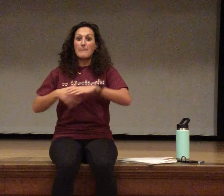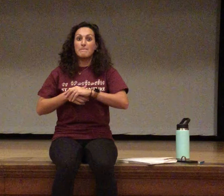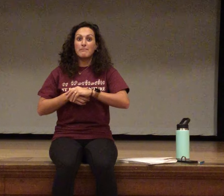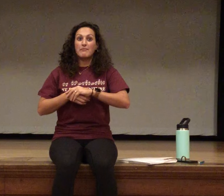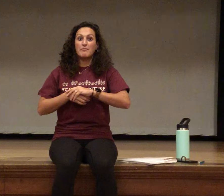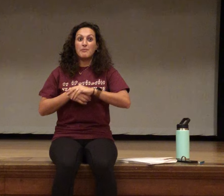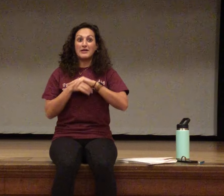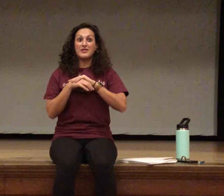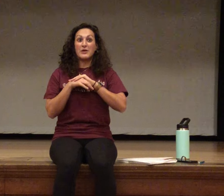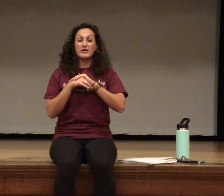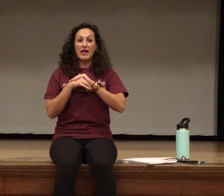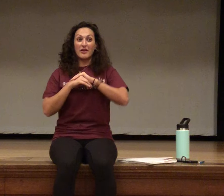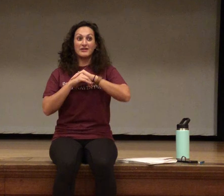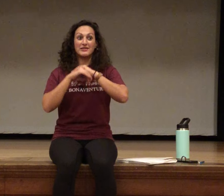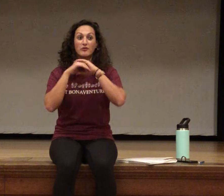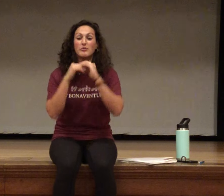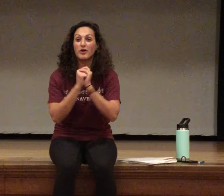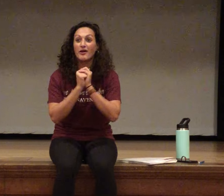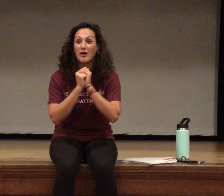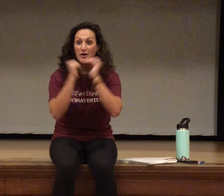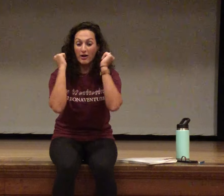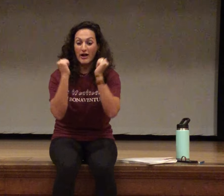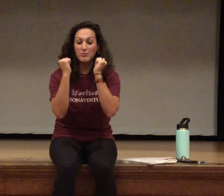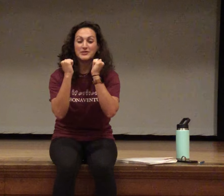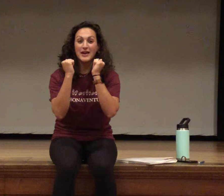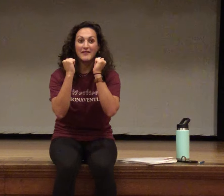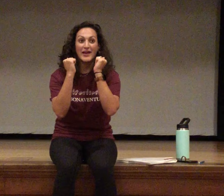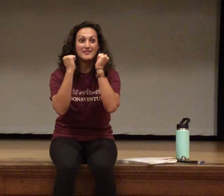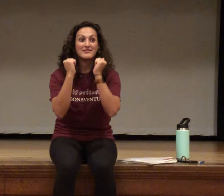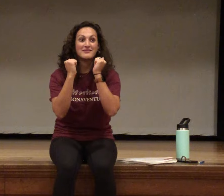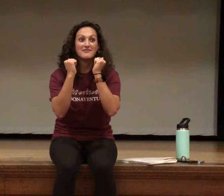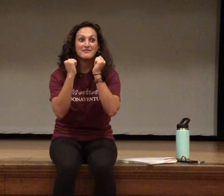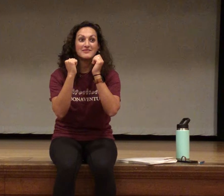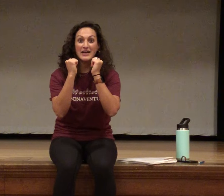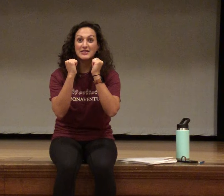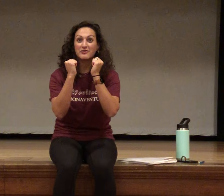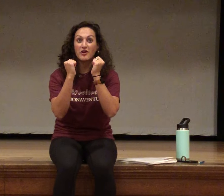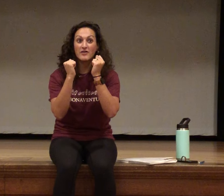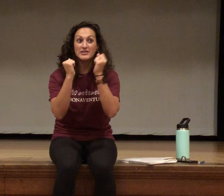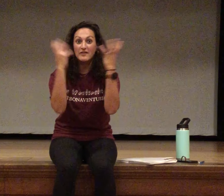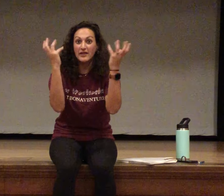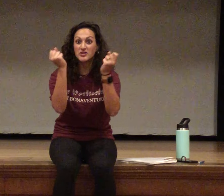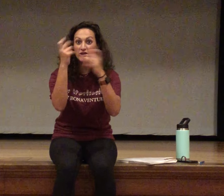um and they would yell at us if we put our our elbows on that desk in front of us and then